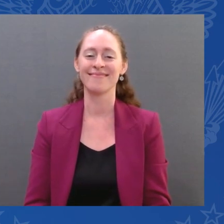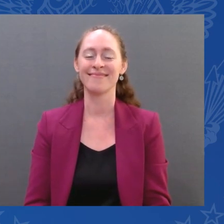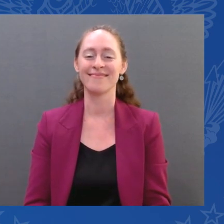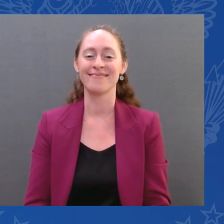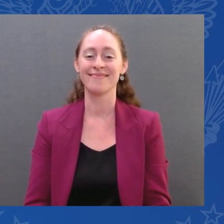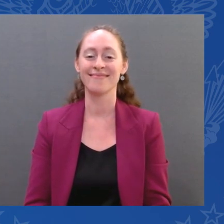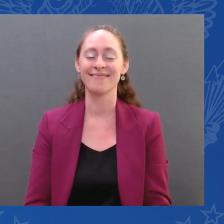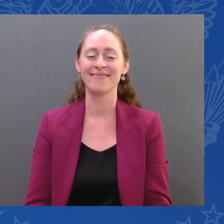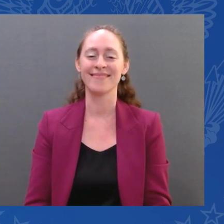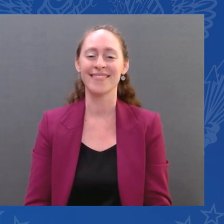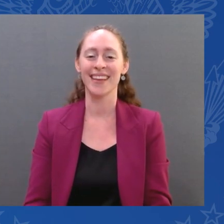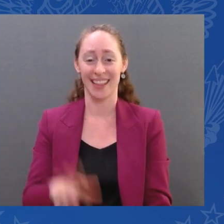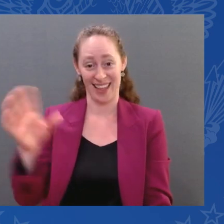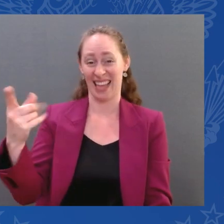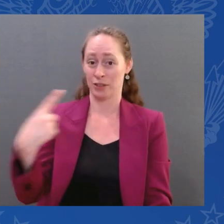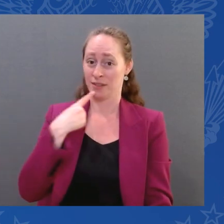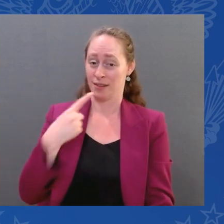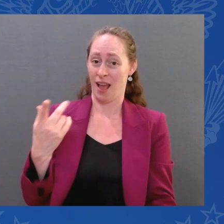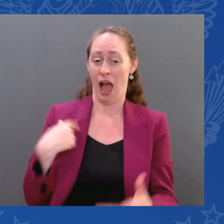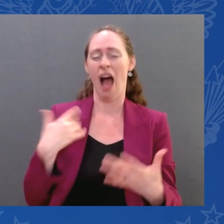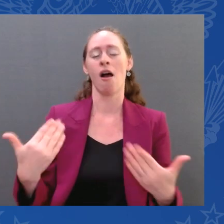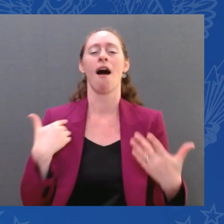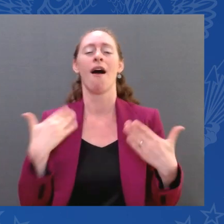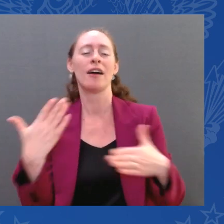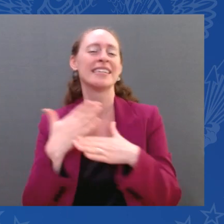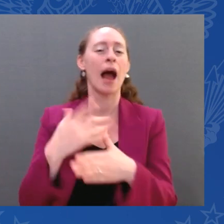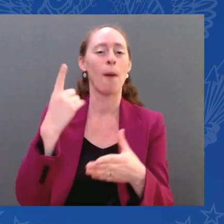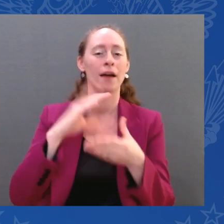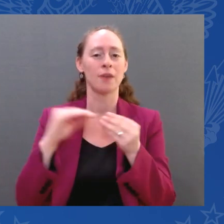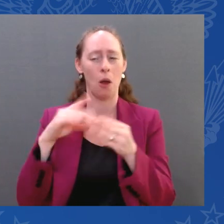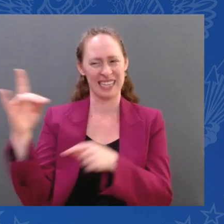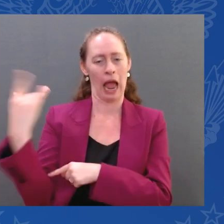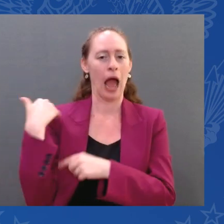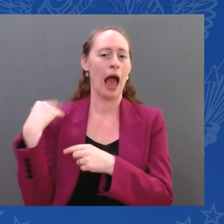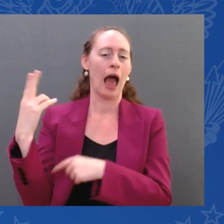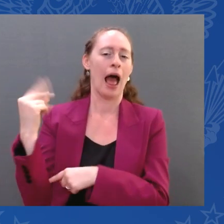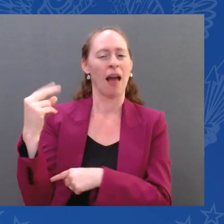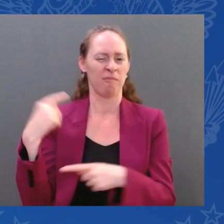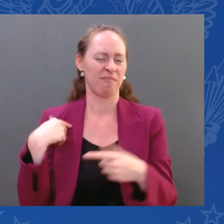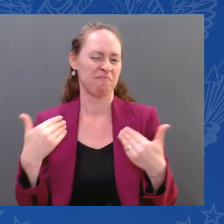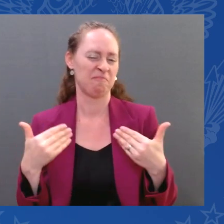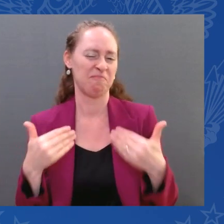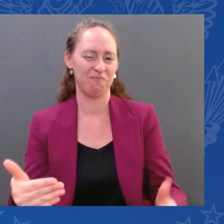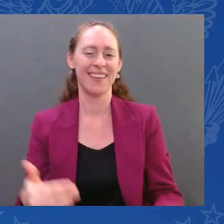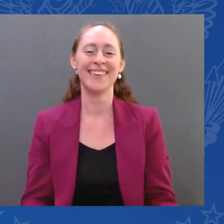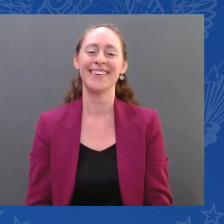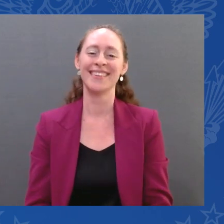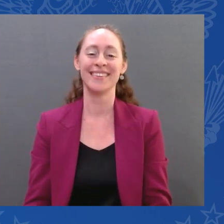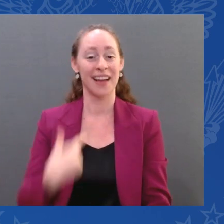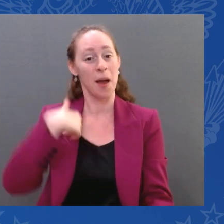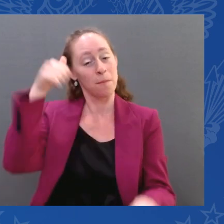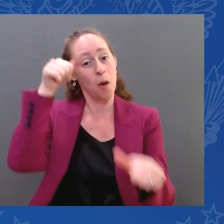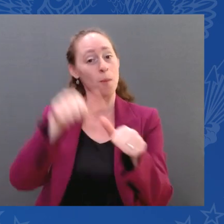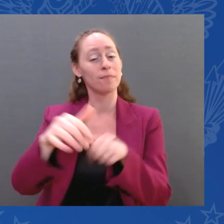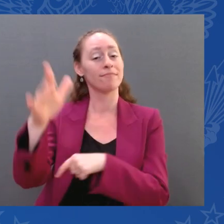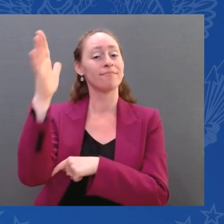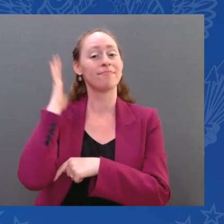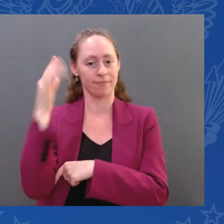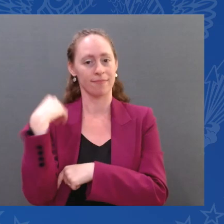excuse me, Pope Benedict in his last couple of months. We didn't know at the time. And we had a long conversation.